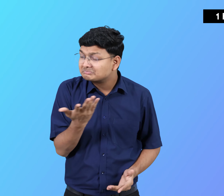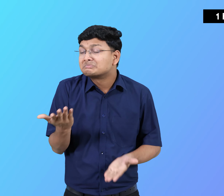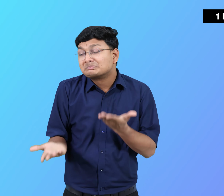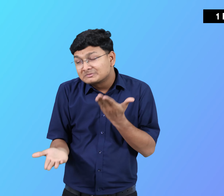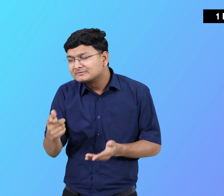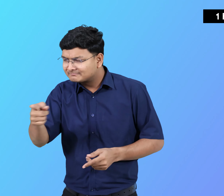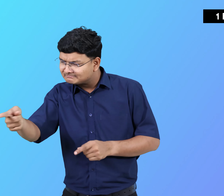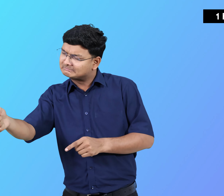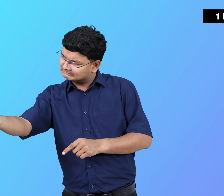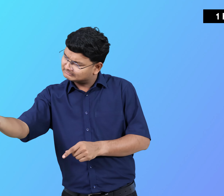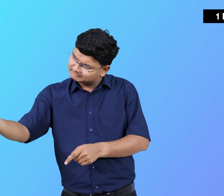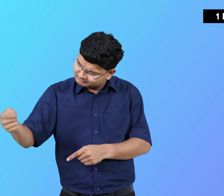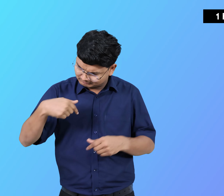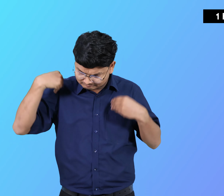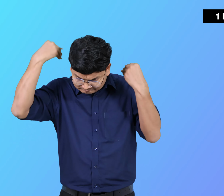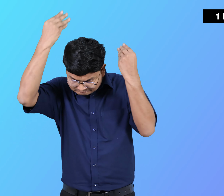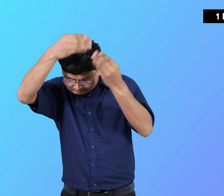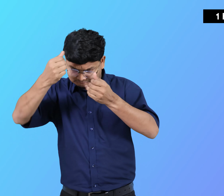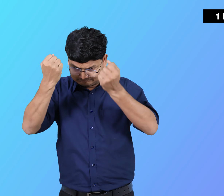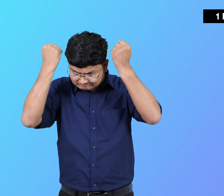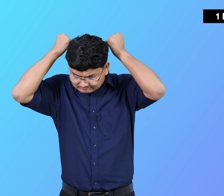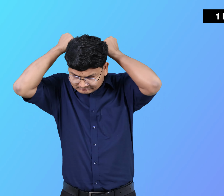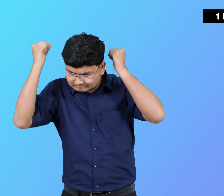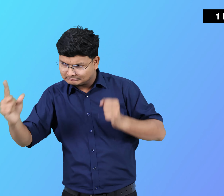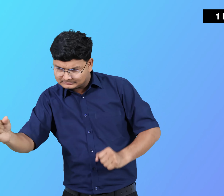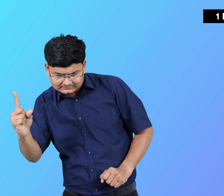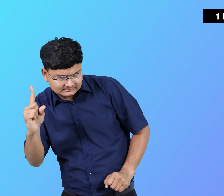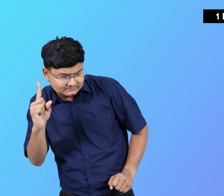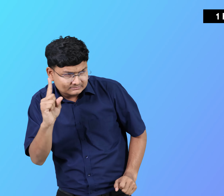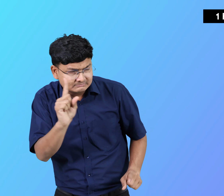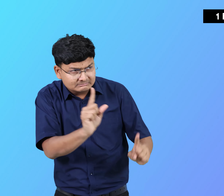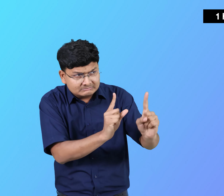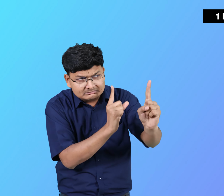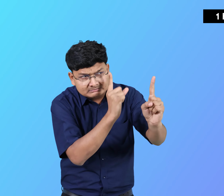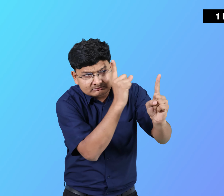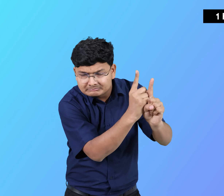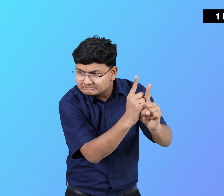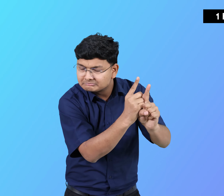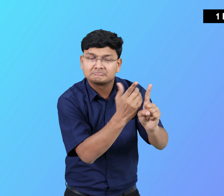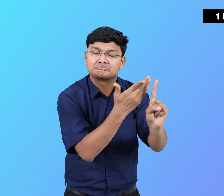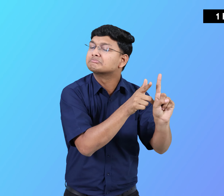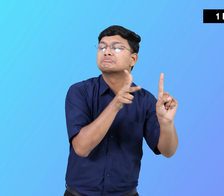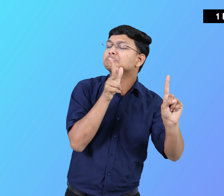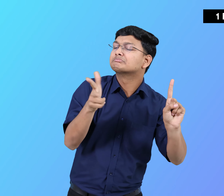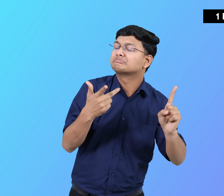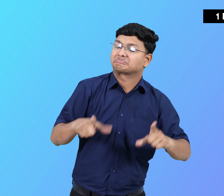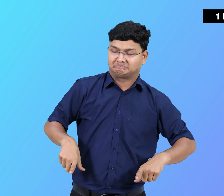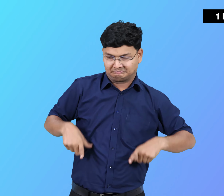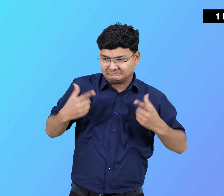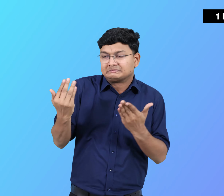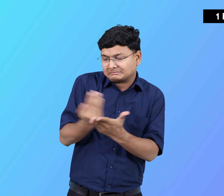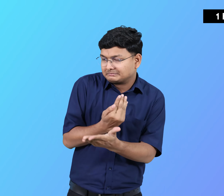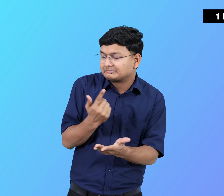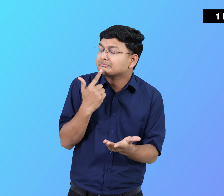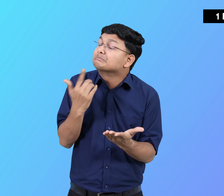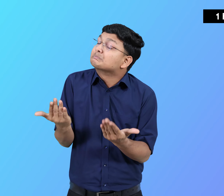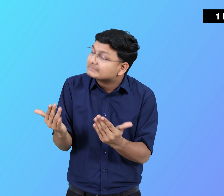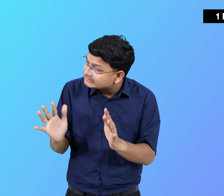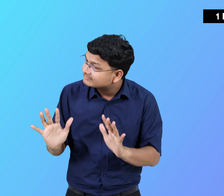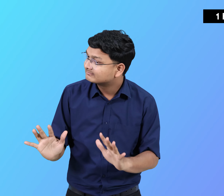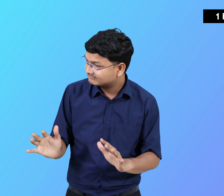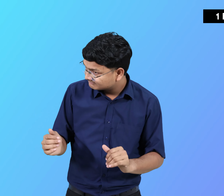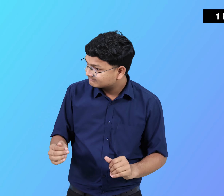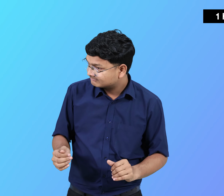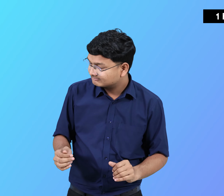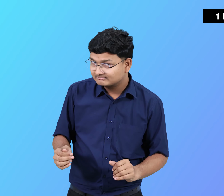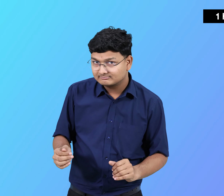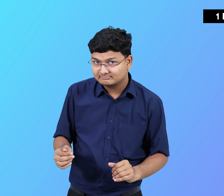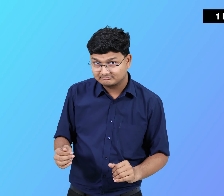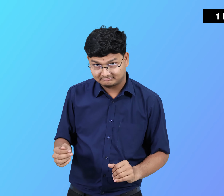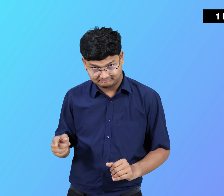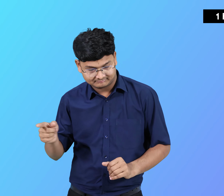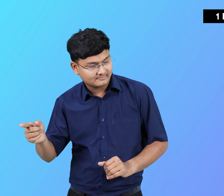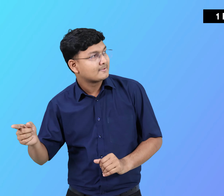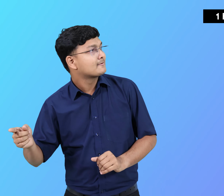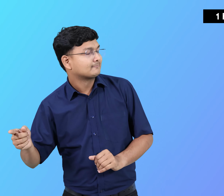Let’s dress in rough cloth with ropes on our heads. Then let’s go to the king of Israel. Maybe he will let us live.”